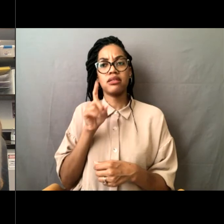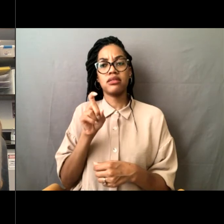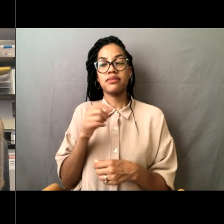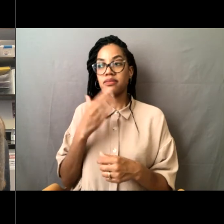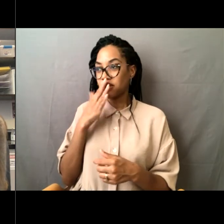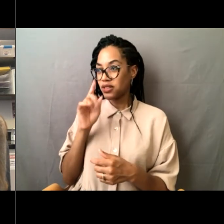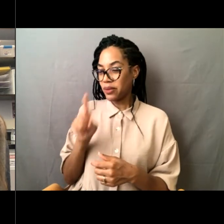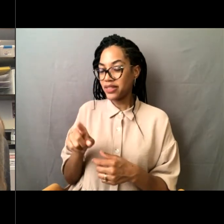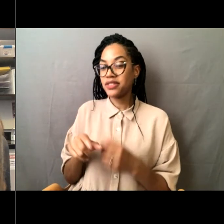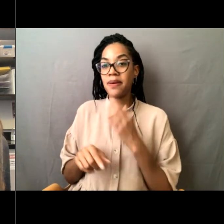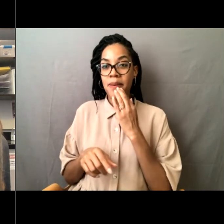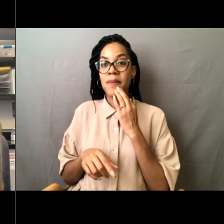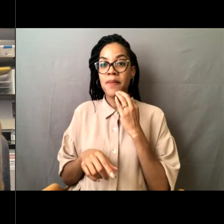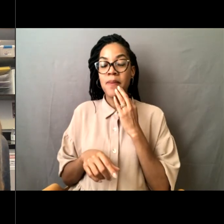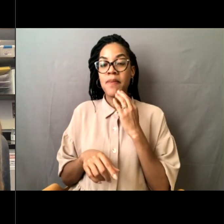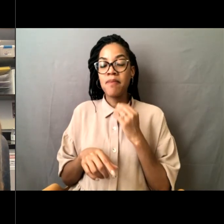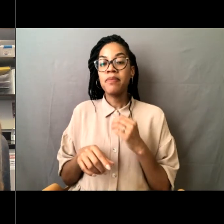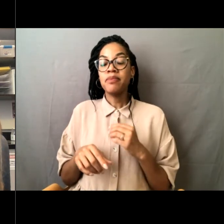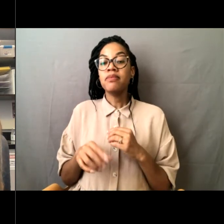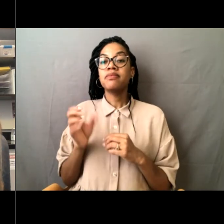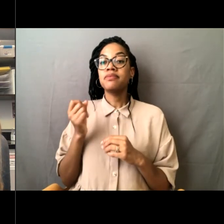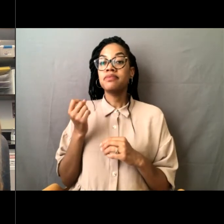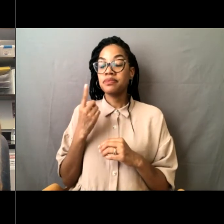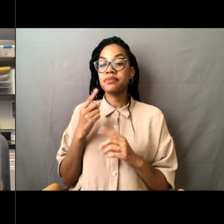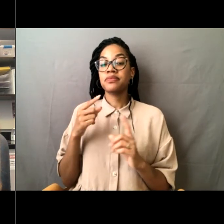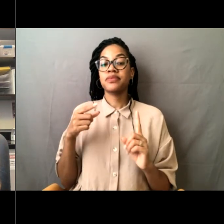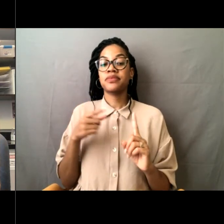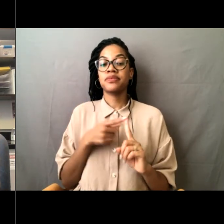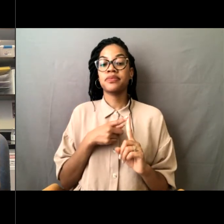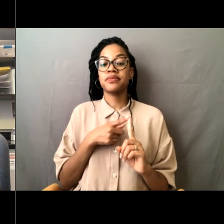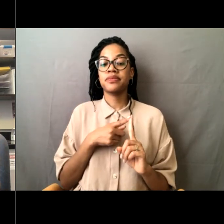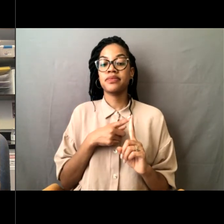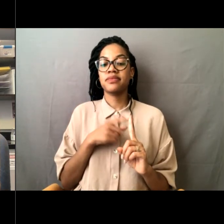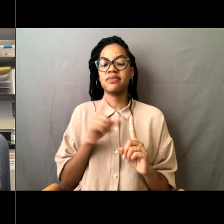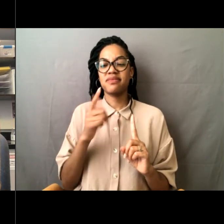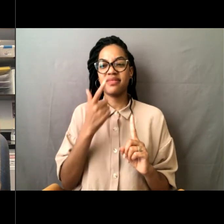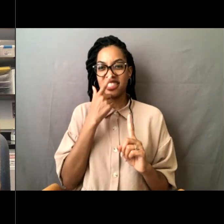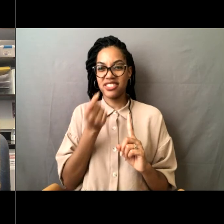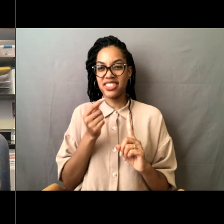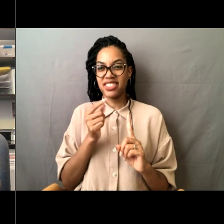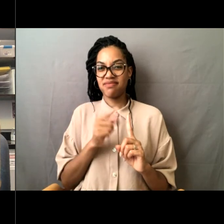So one of the, it's kind of an interesting concept,